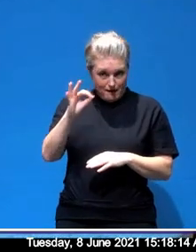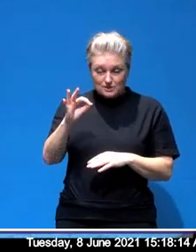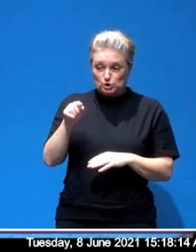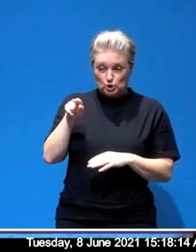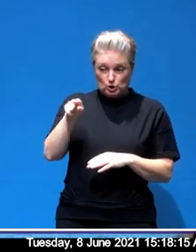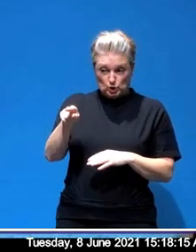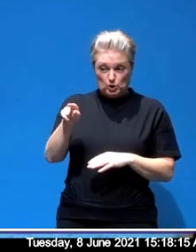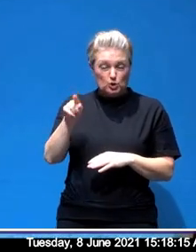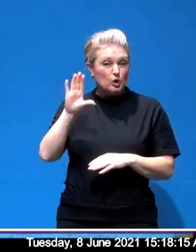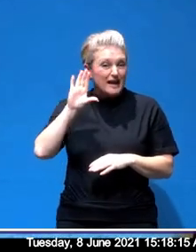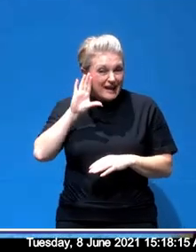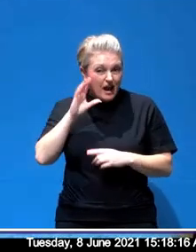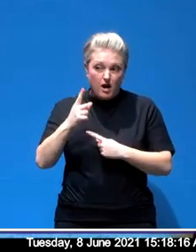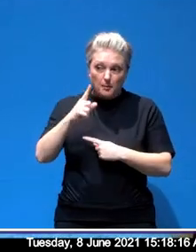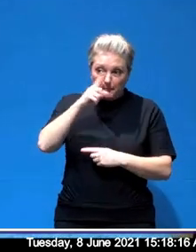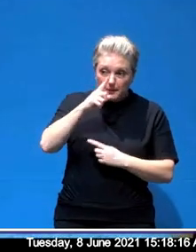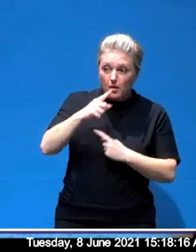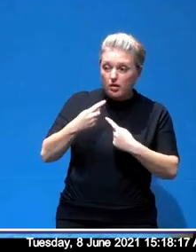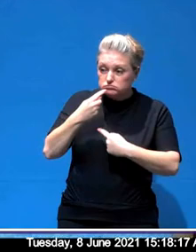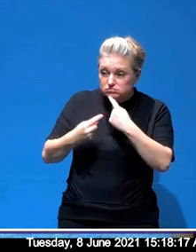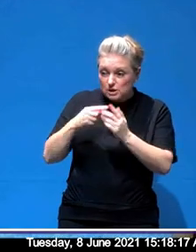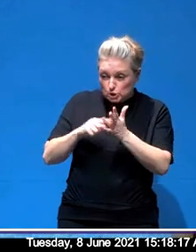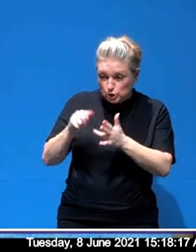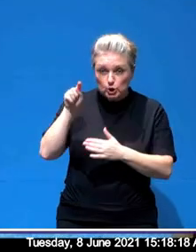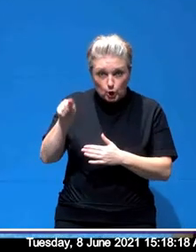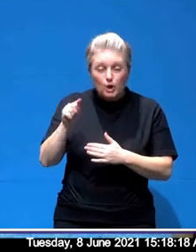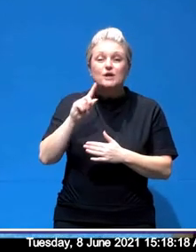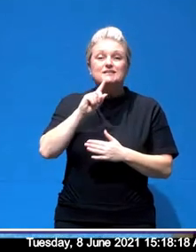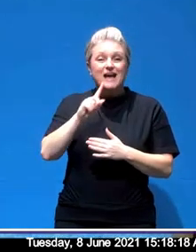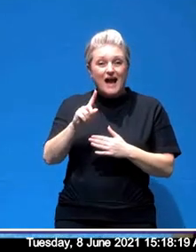that house and that was part of your motivation for asking for that review?